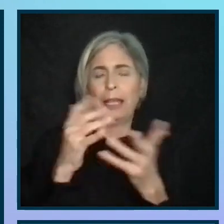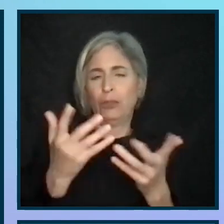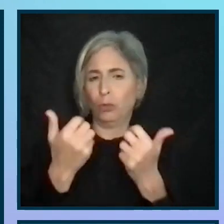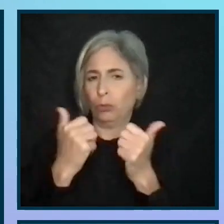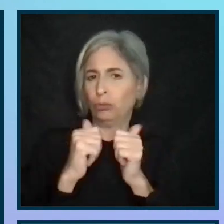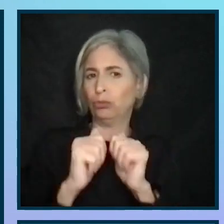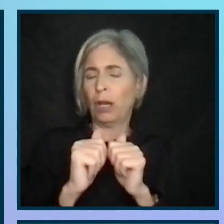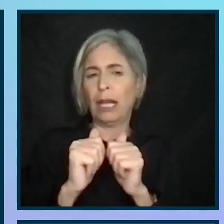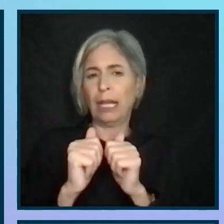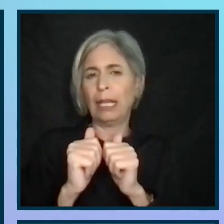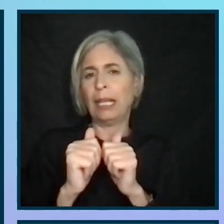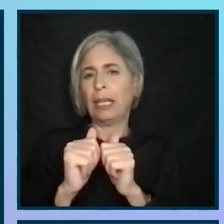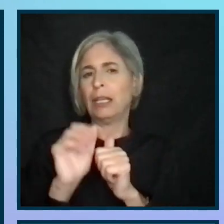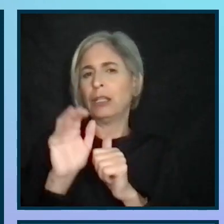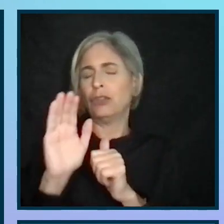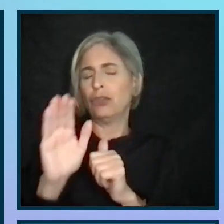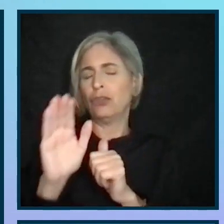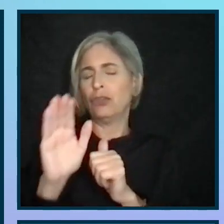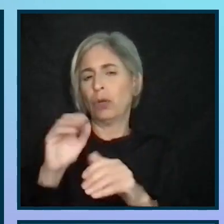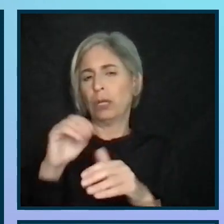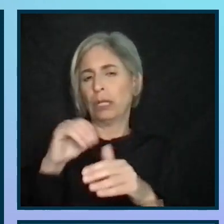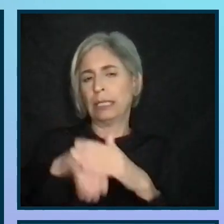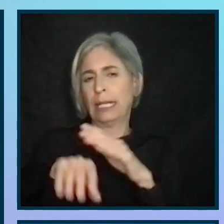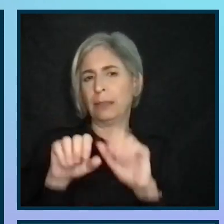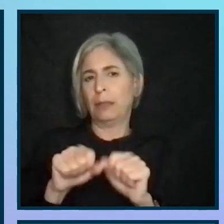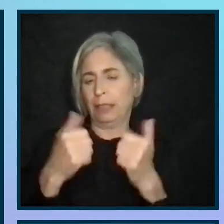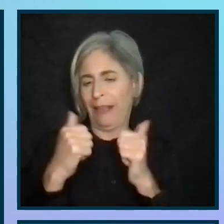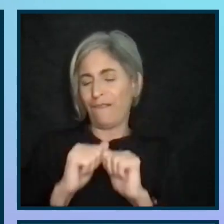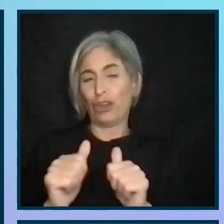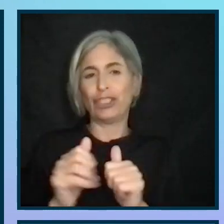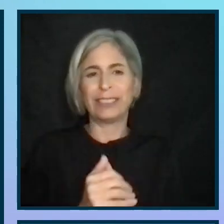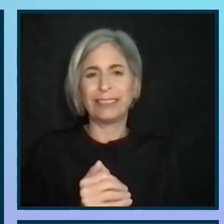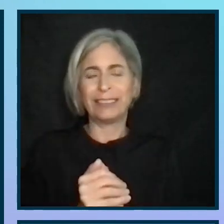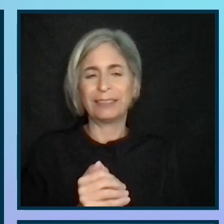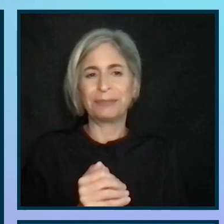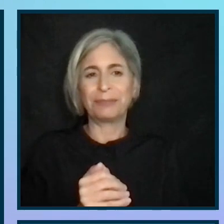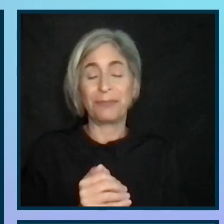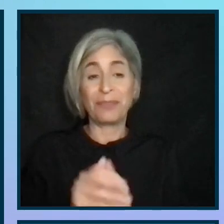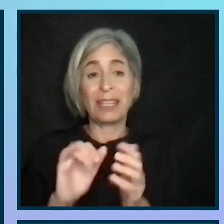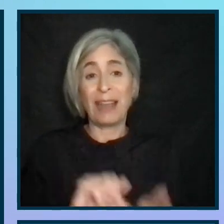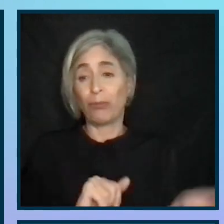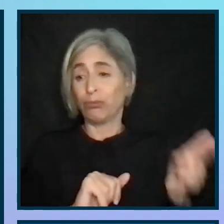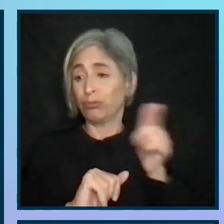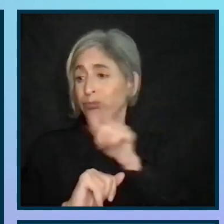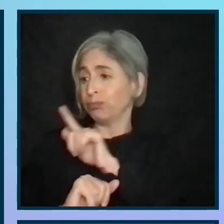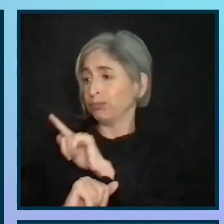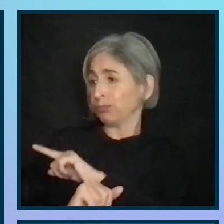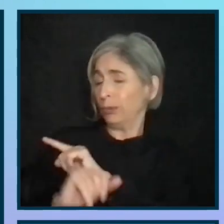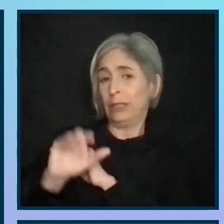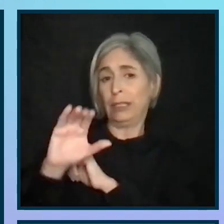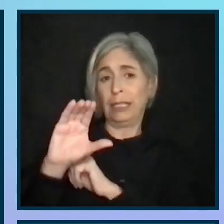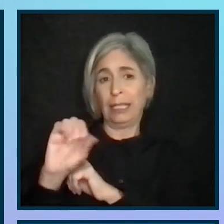in your accessibility efforts. And with that, I'm gonna hand over to Katie. Who's gonna talk a bit